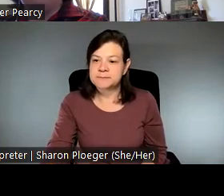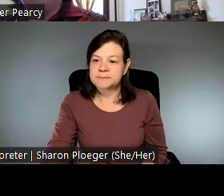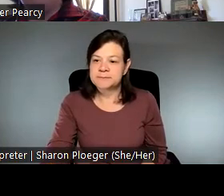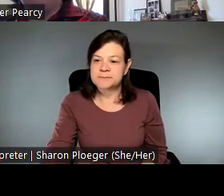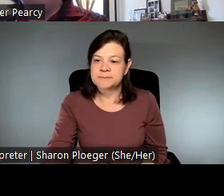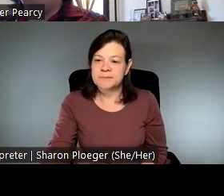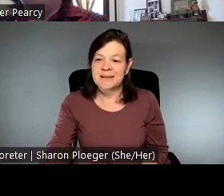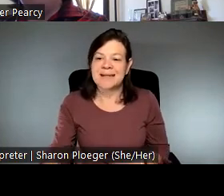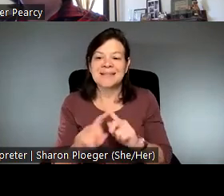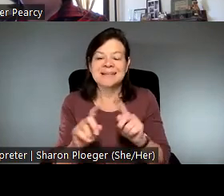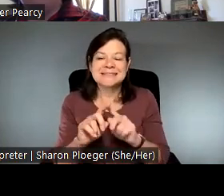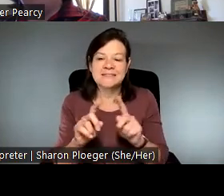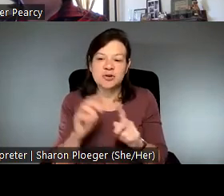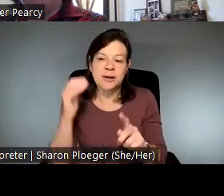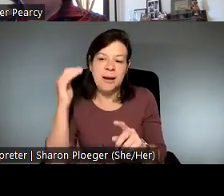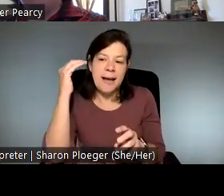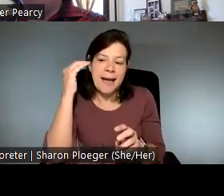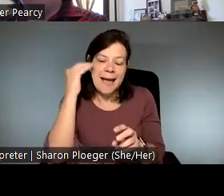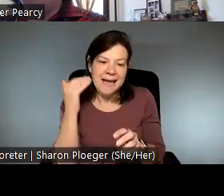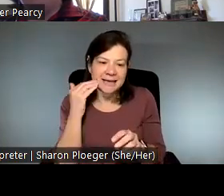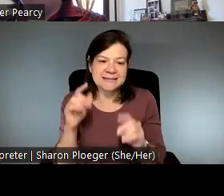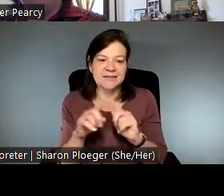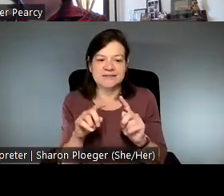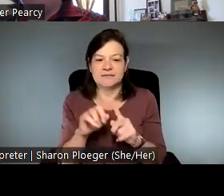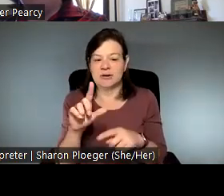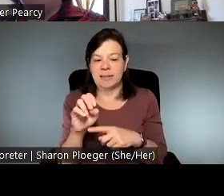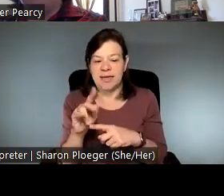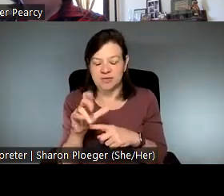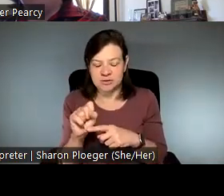of the various levels for ease. So that refers to what we were doing